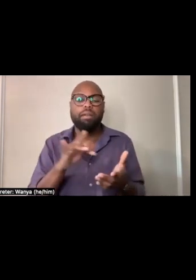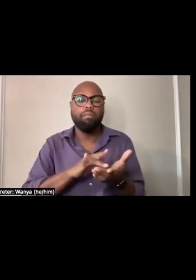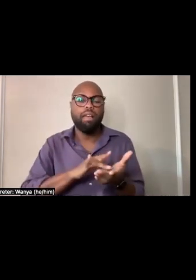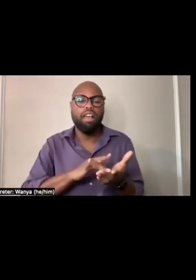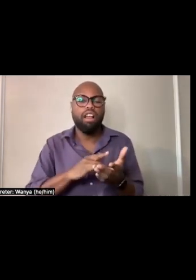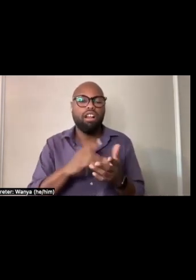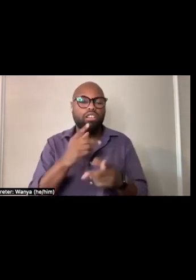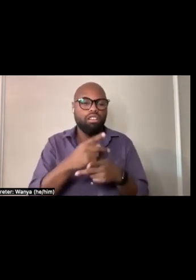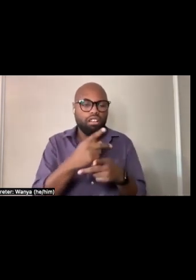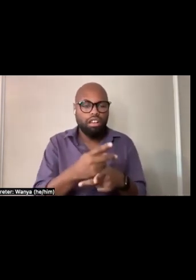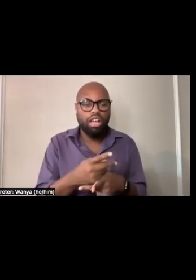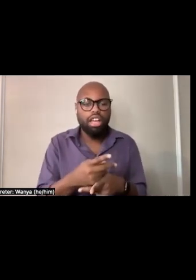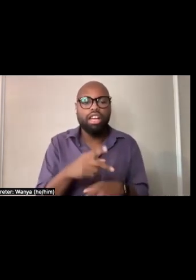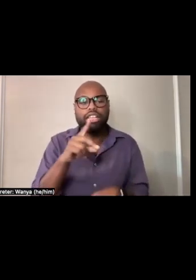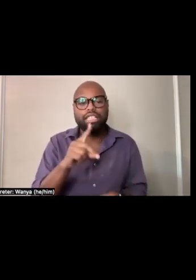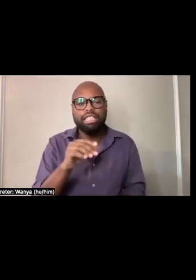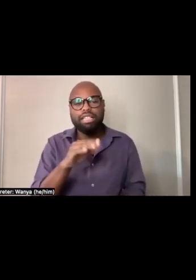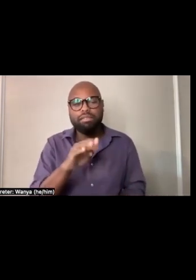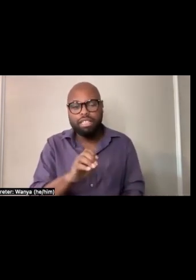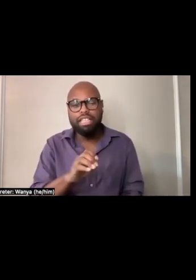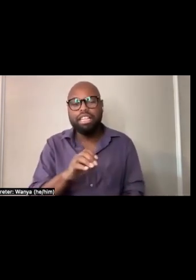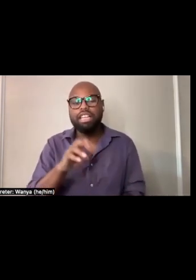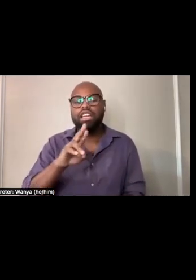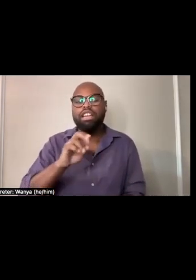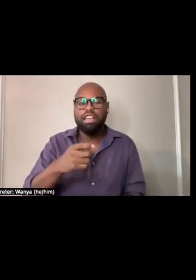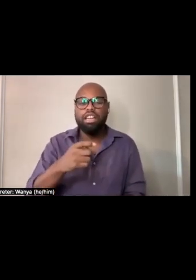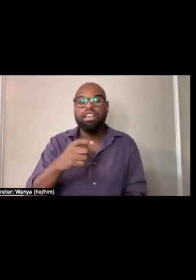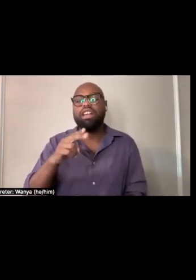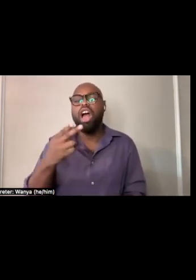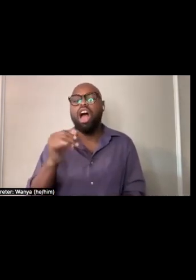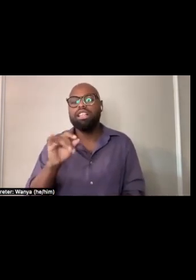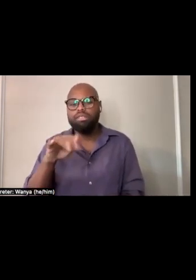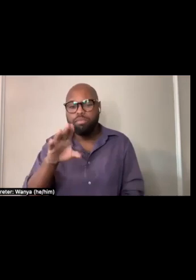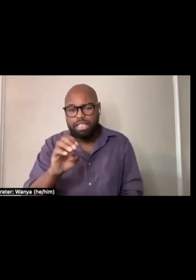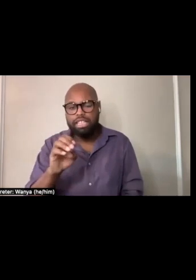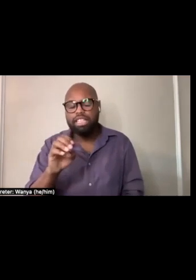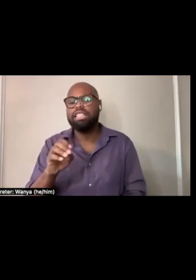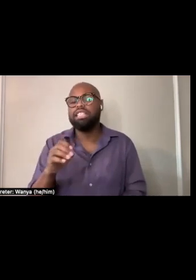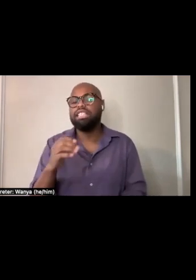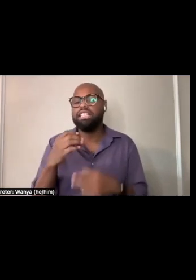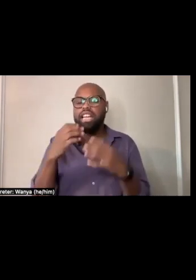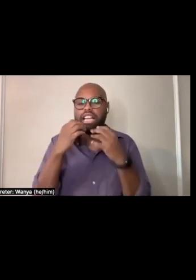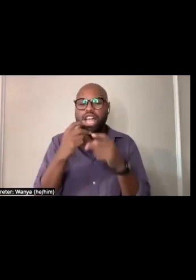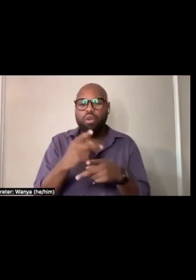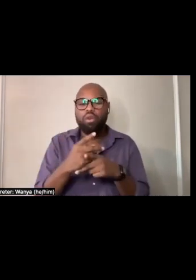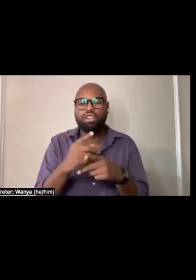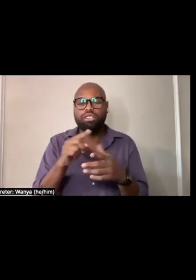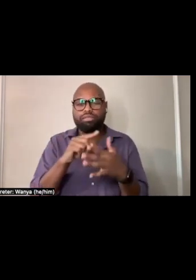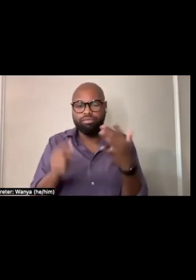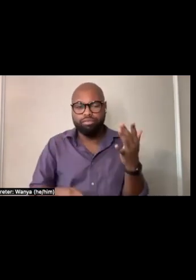prescriptions, hospice, care coordination and more. In combination, these health and personal care needs